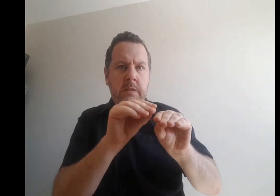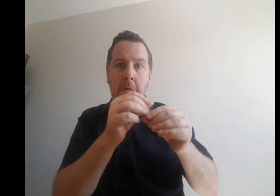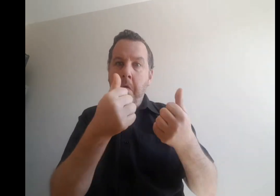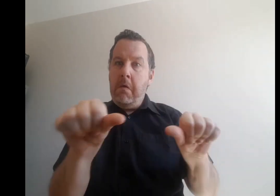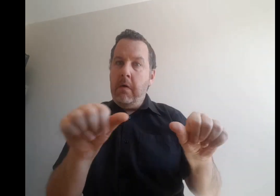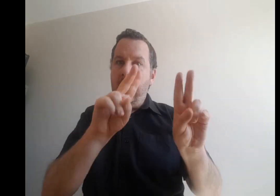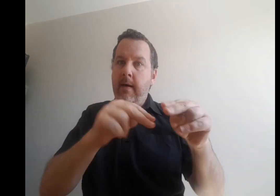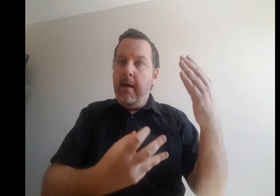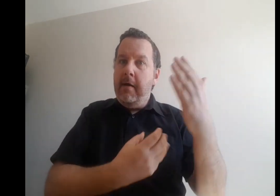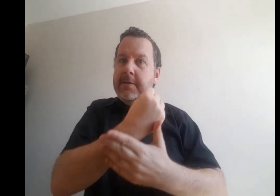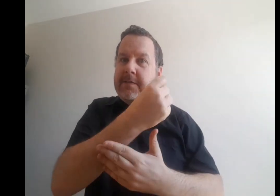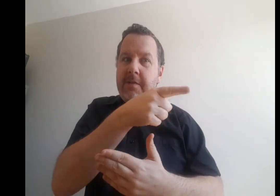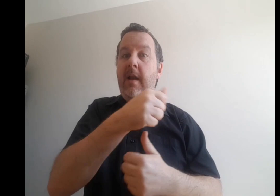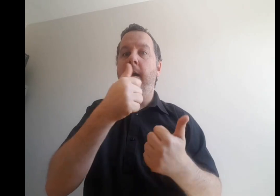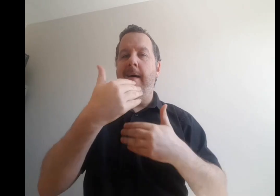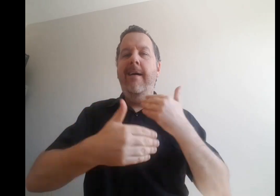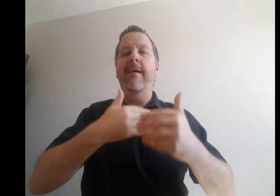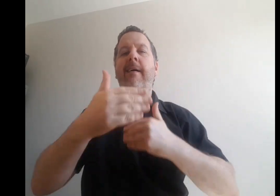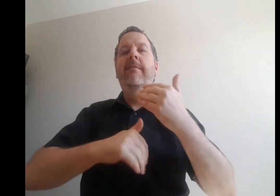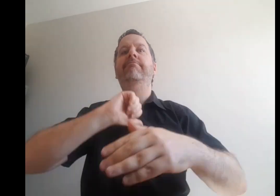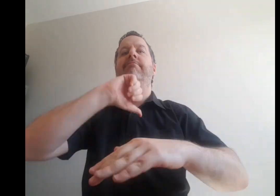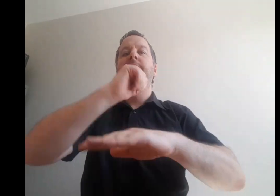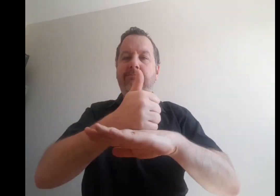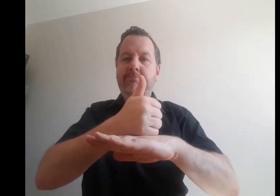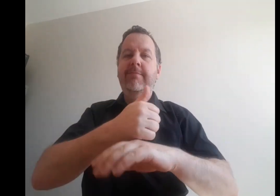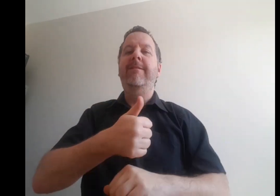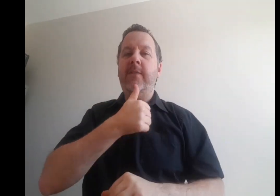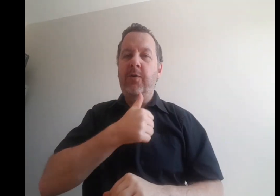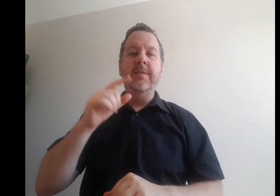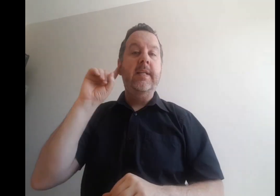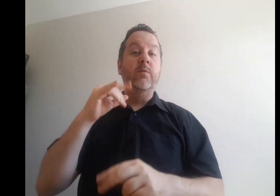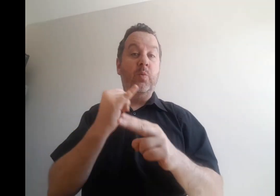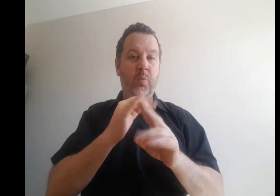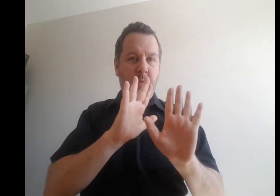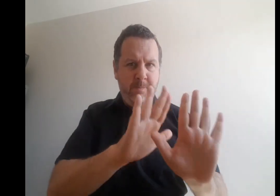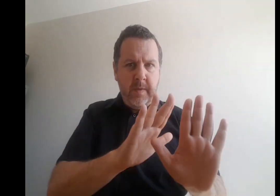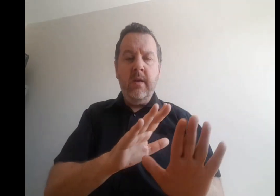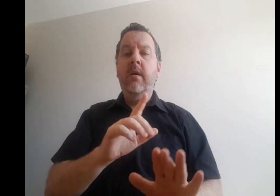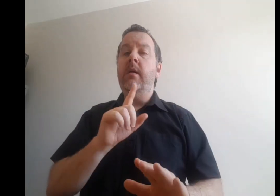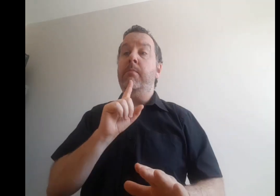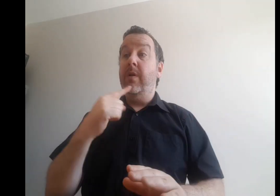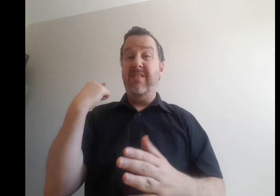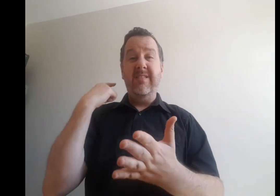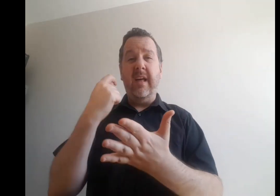These experiments were very successful. And so that led to the establishment of the first school.